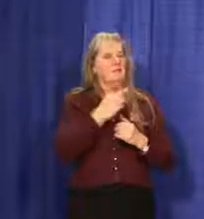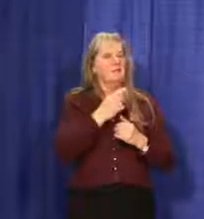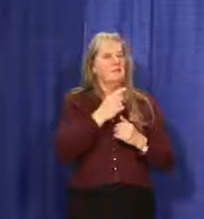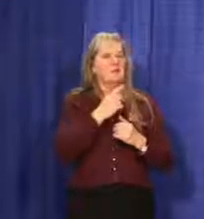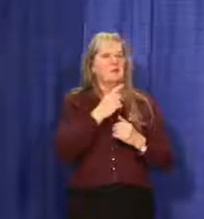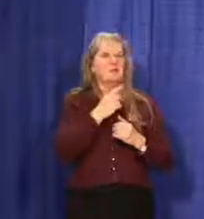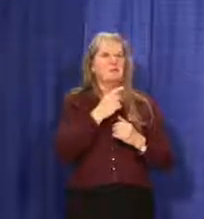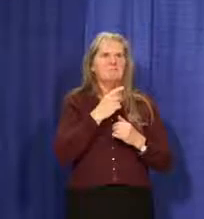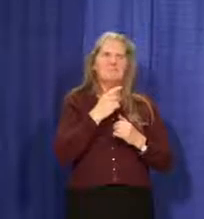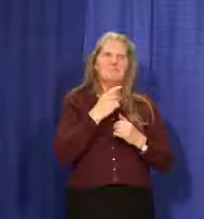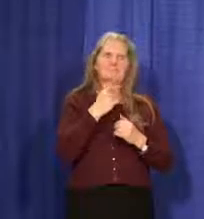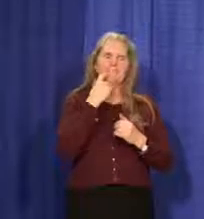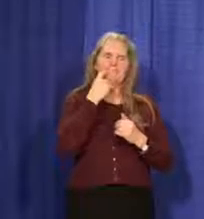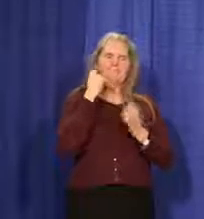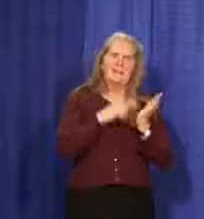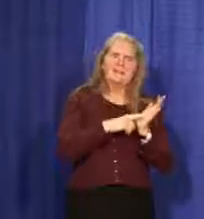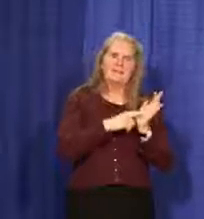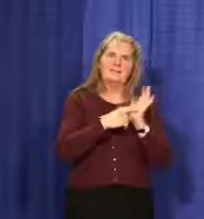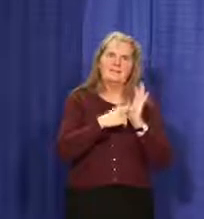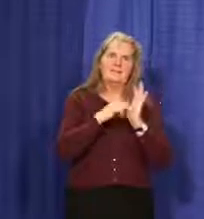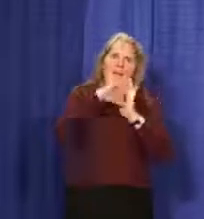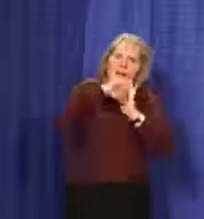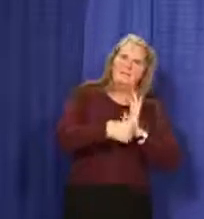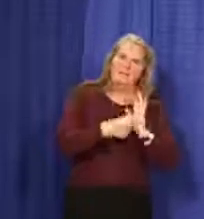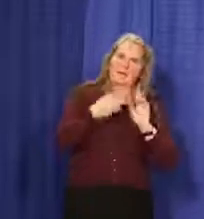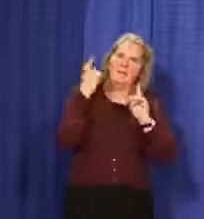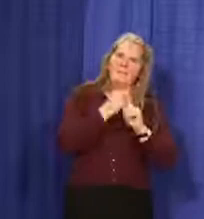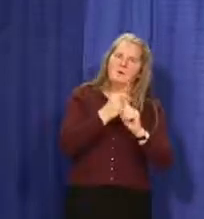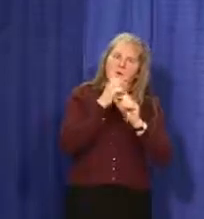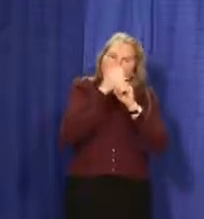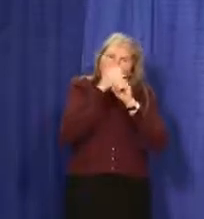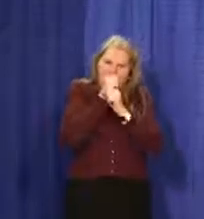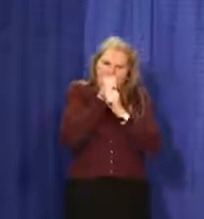update is how with those two are